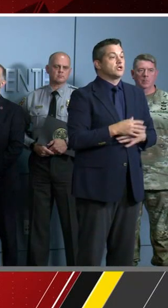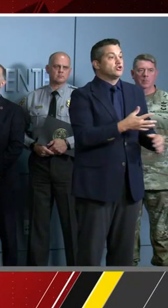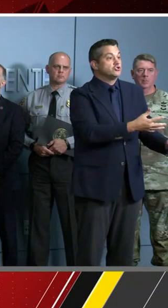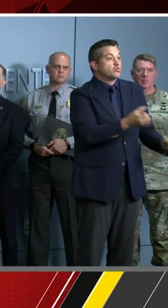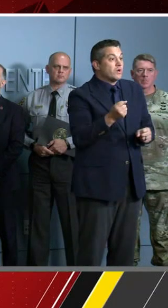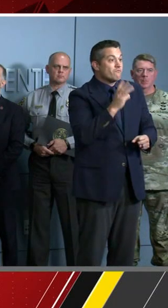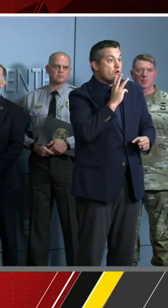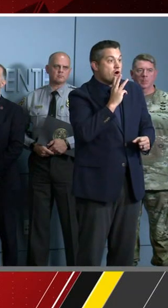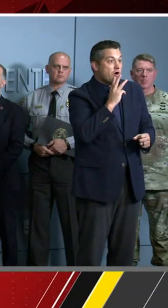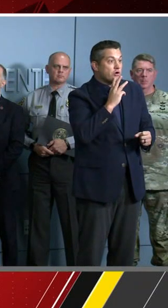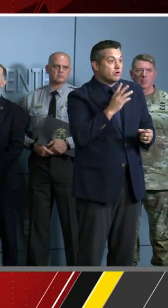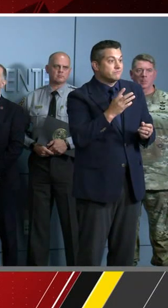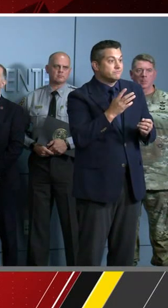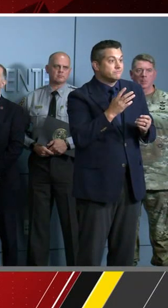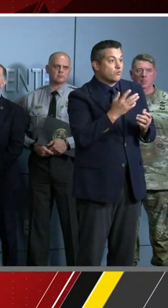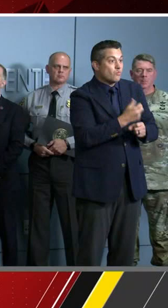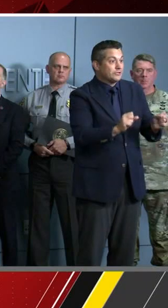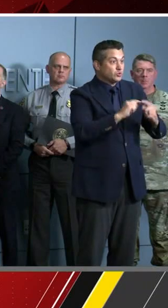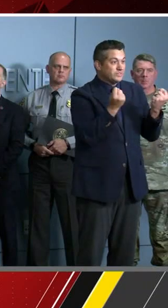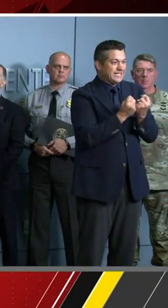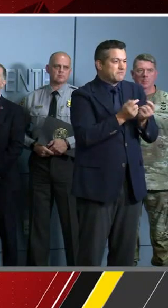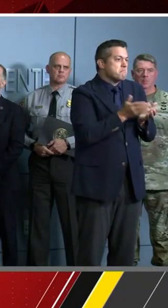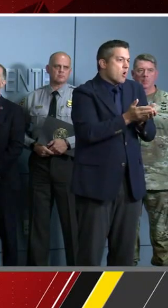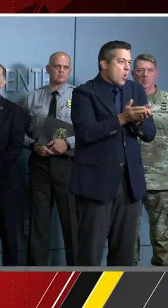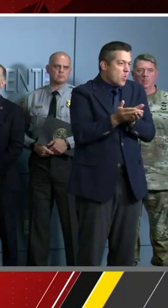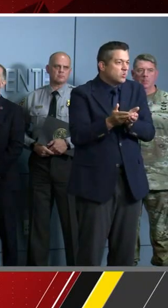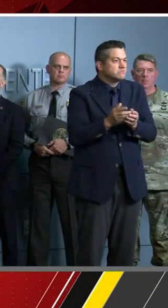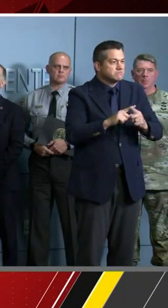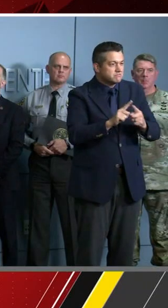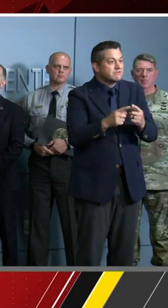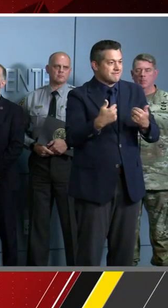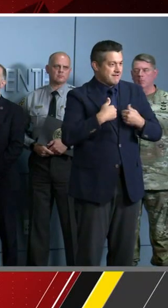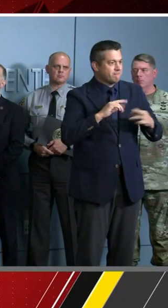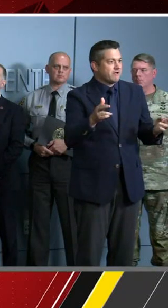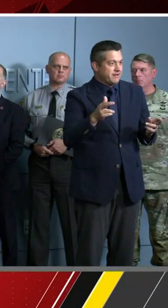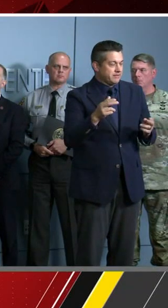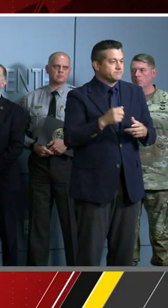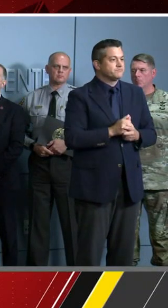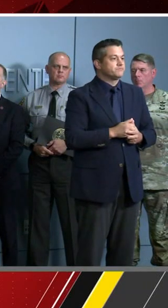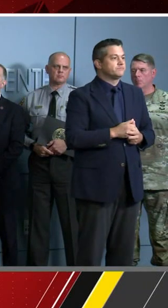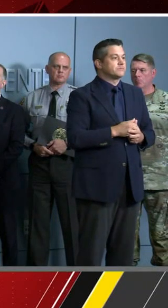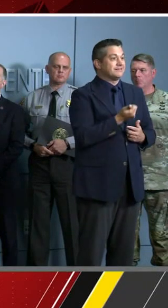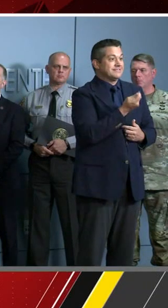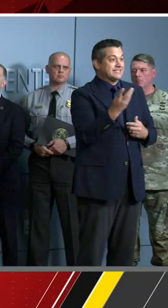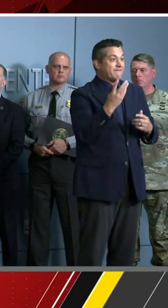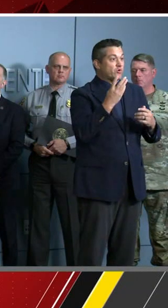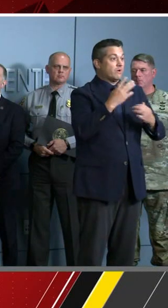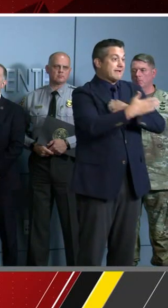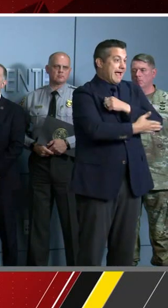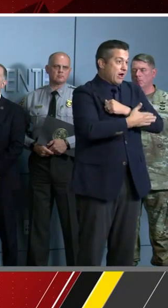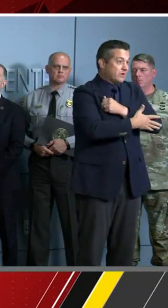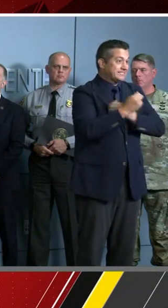and central parts of our state.